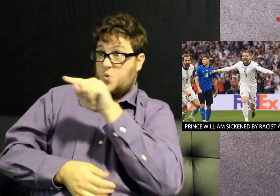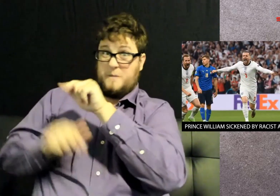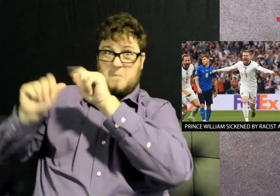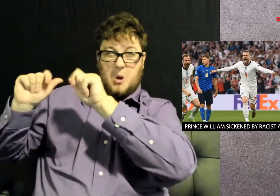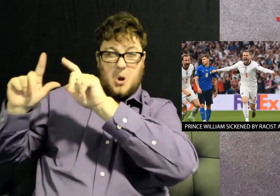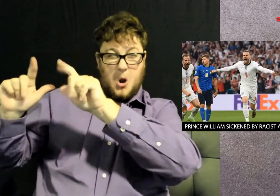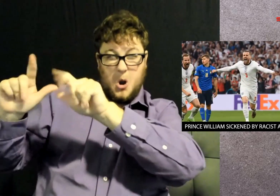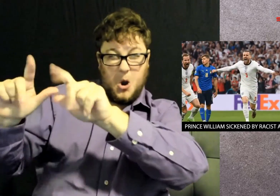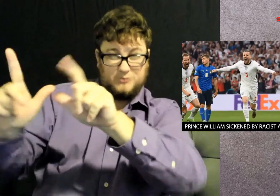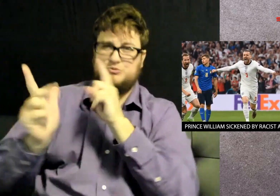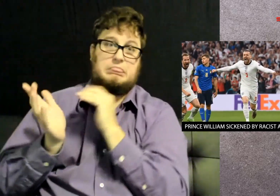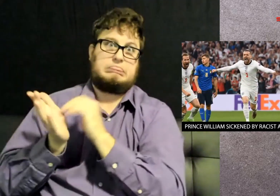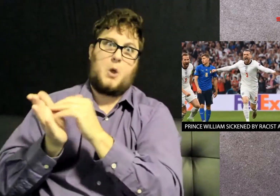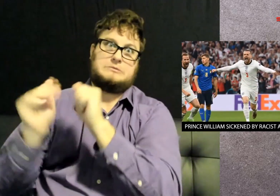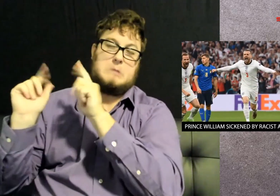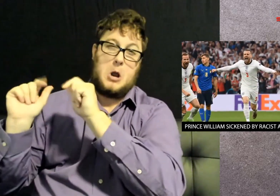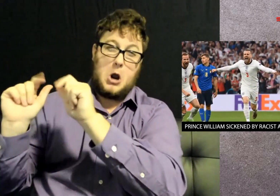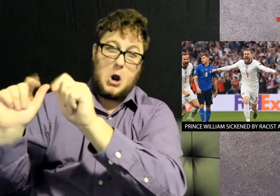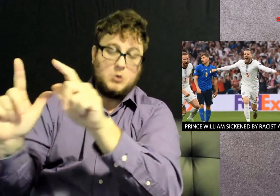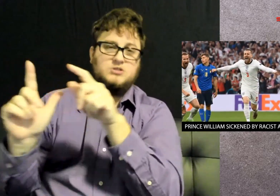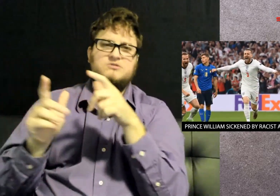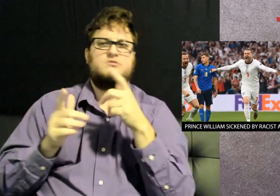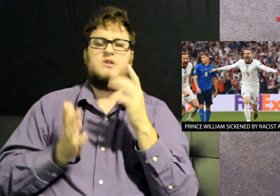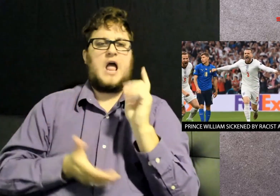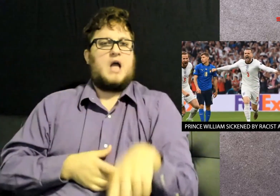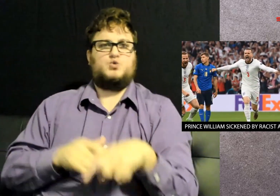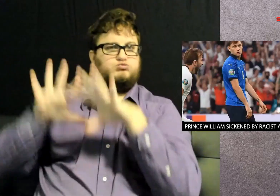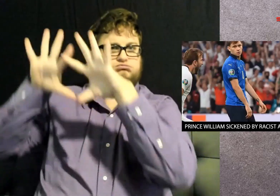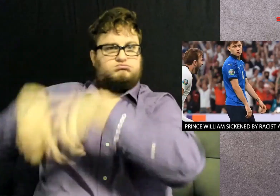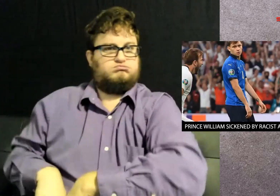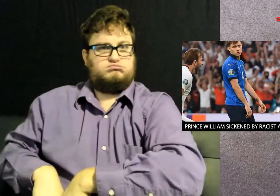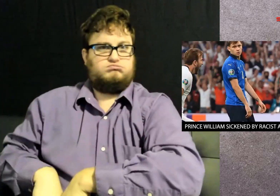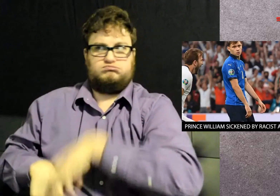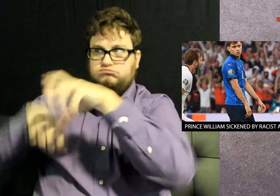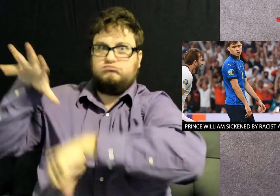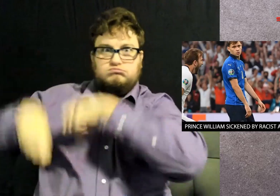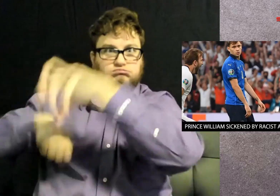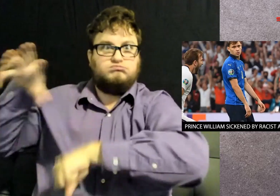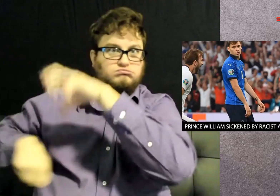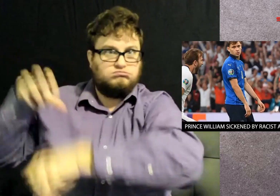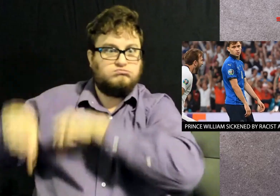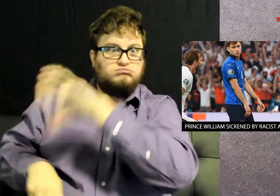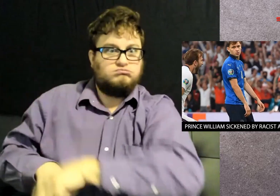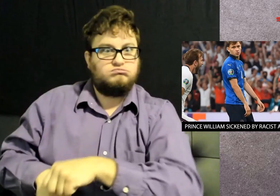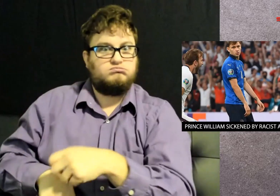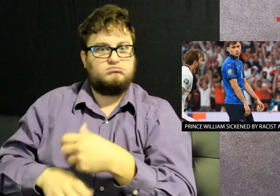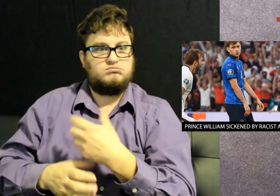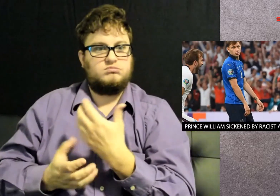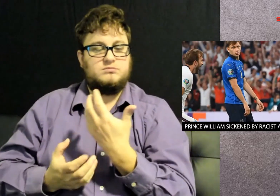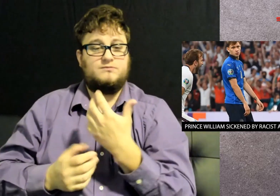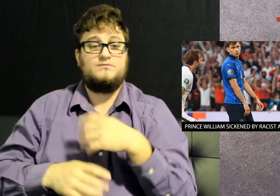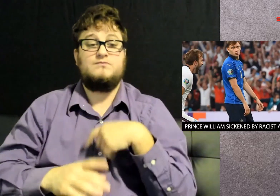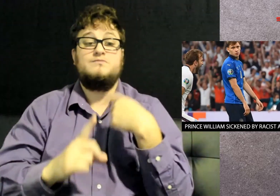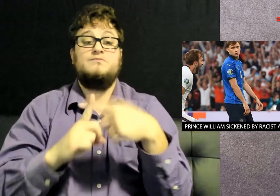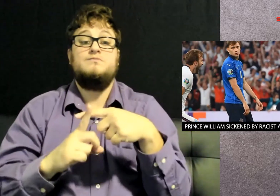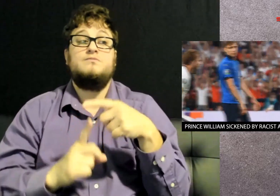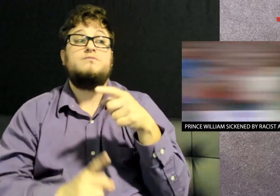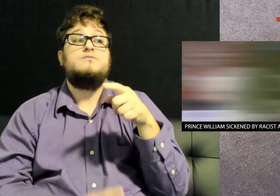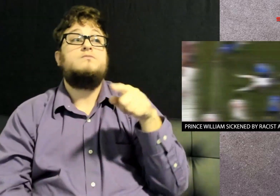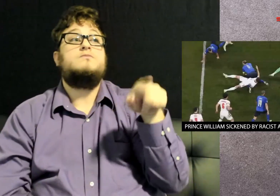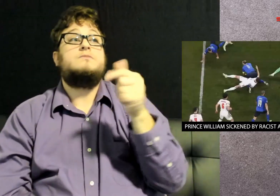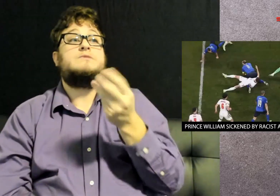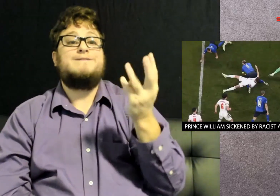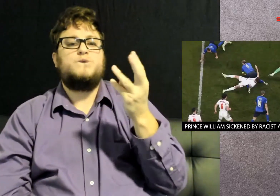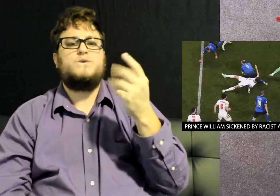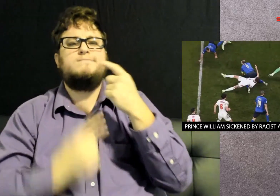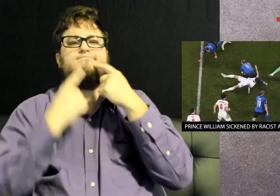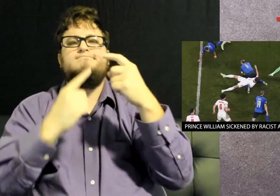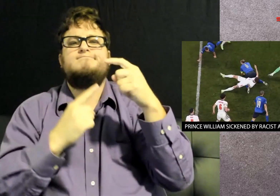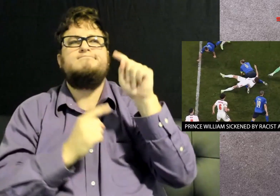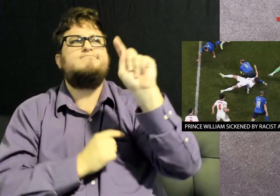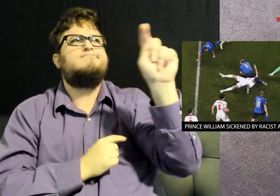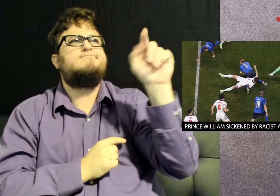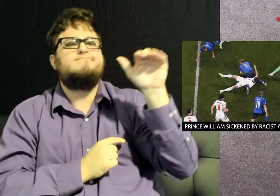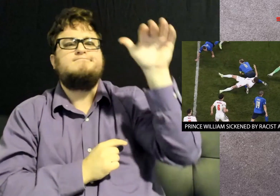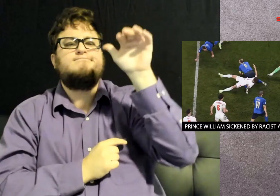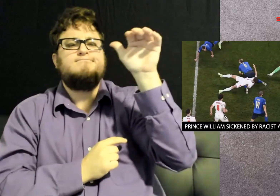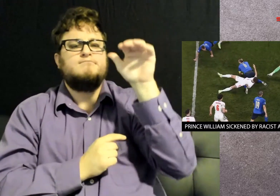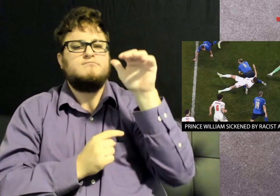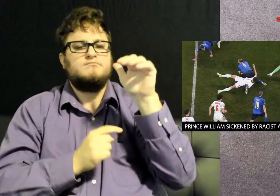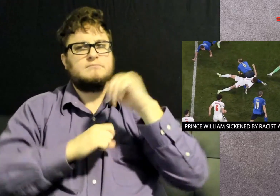Twitter had to delete thousands of posts but several high-powered voices quickly came